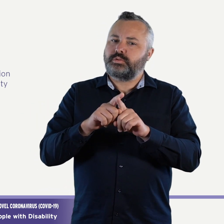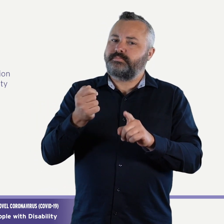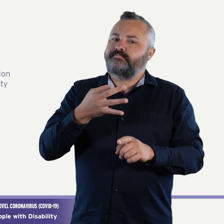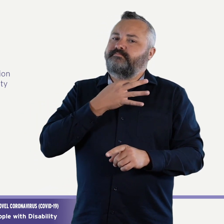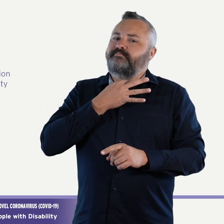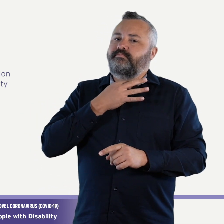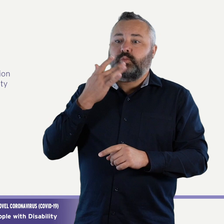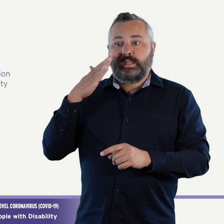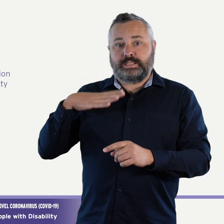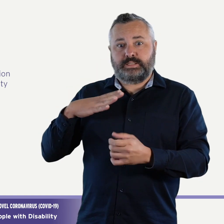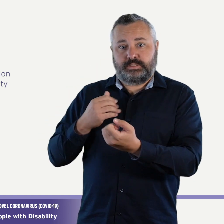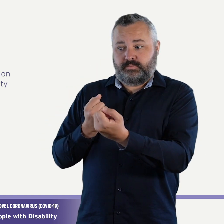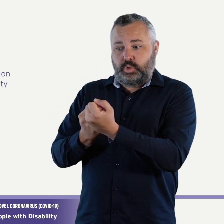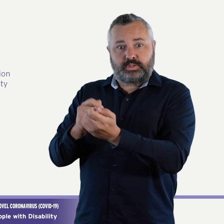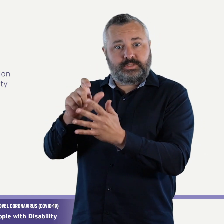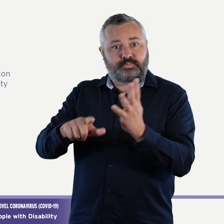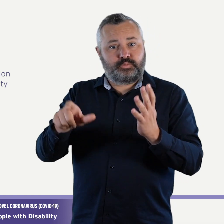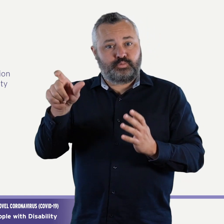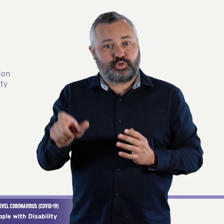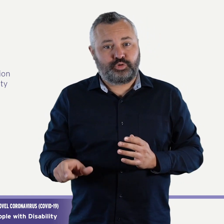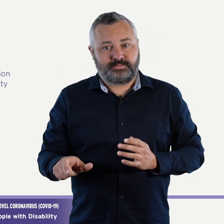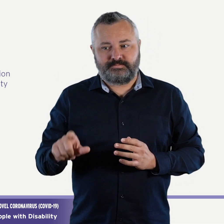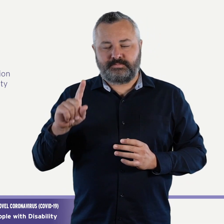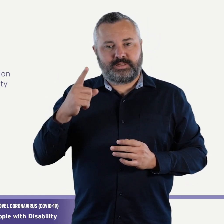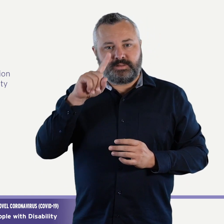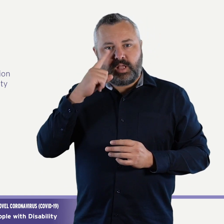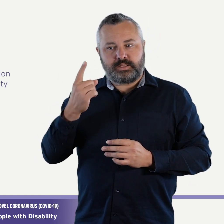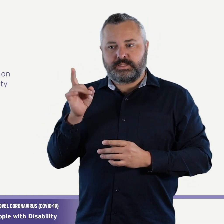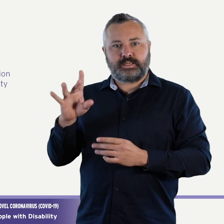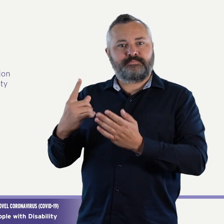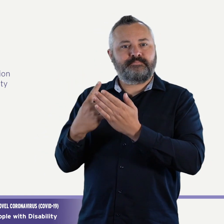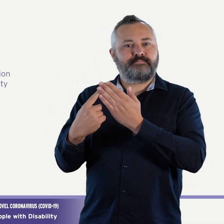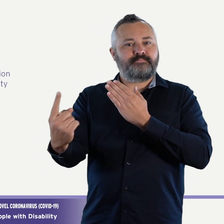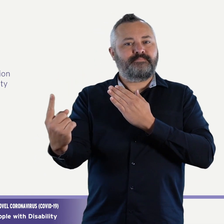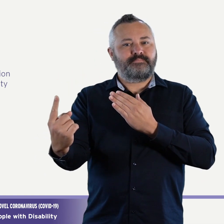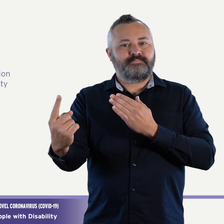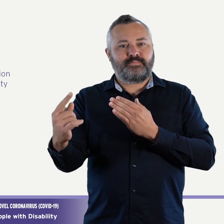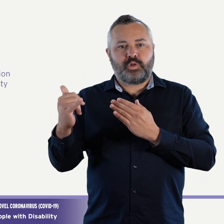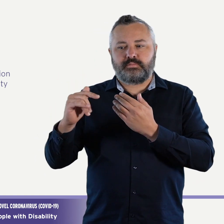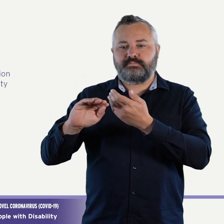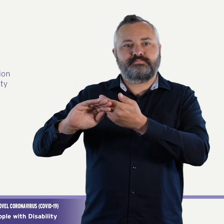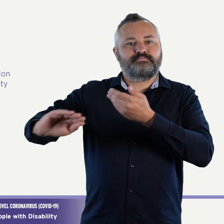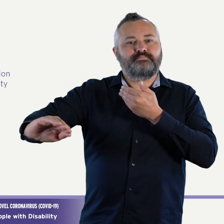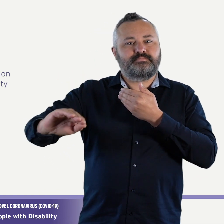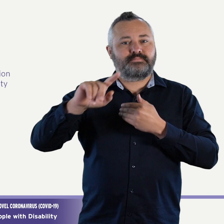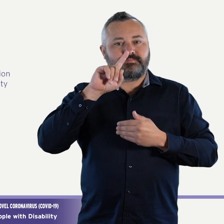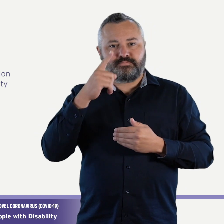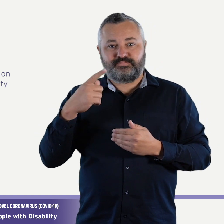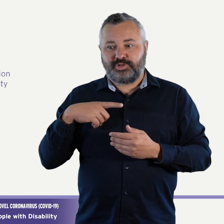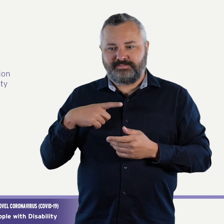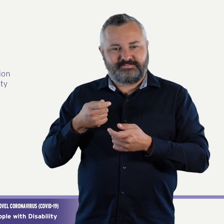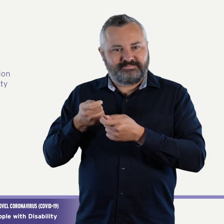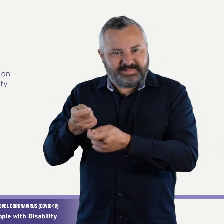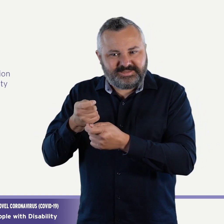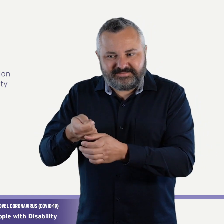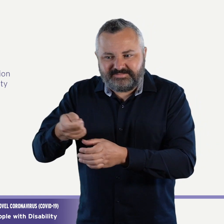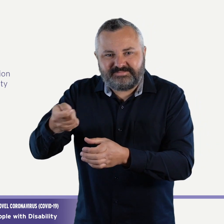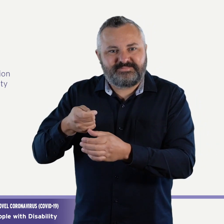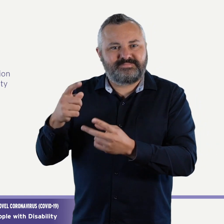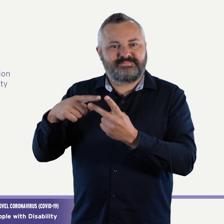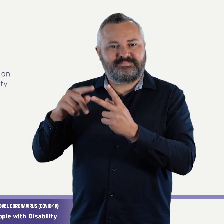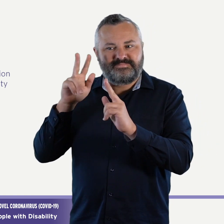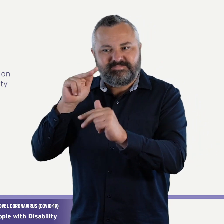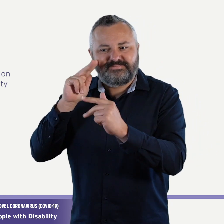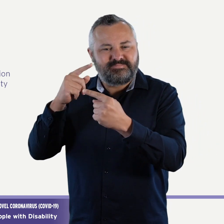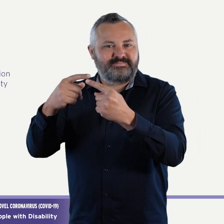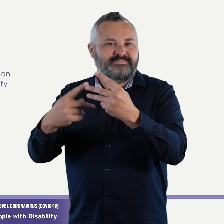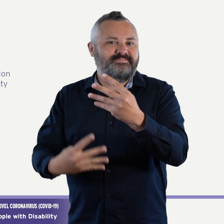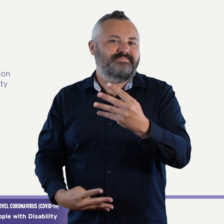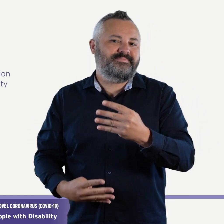Areas of risk for people with disability needing formal and informal supports: